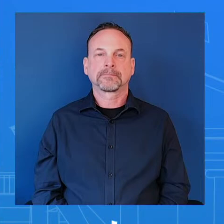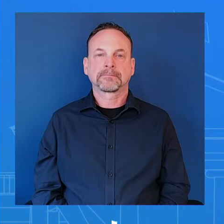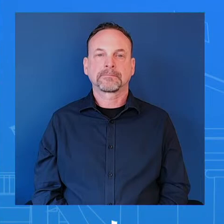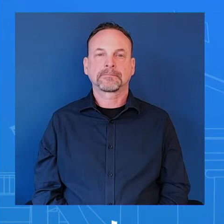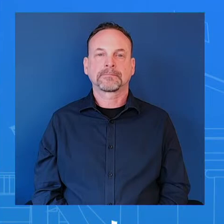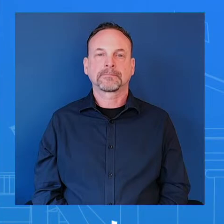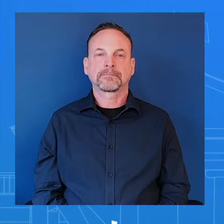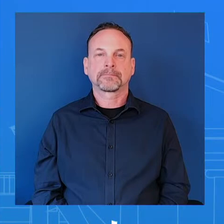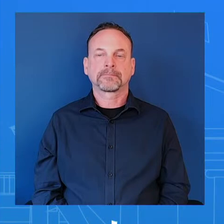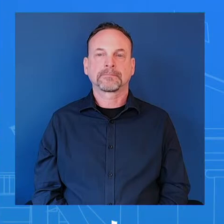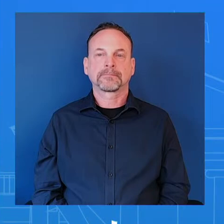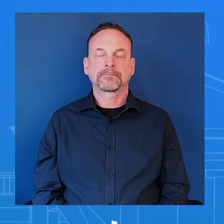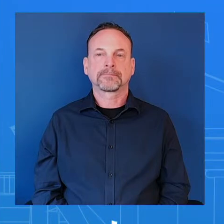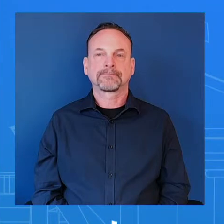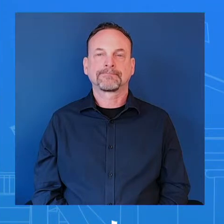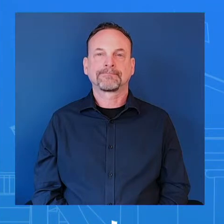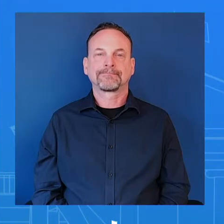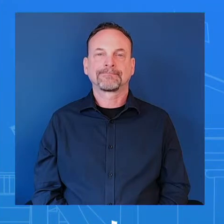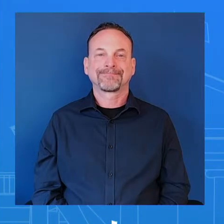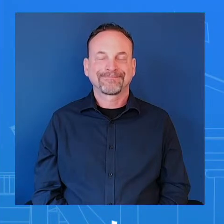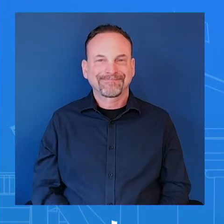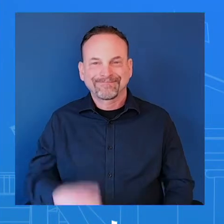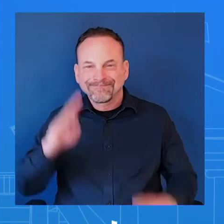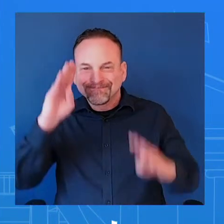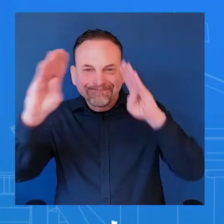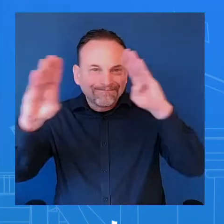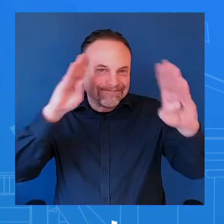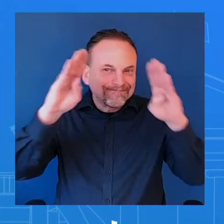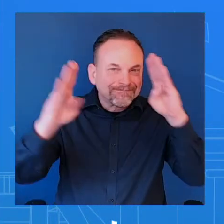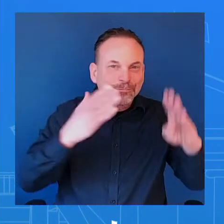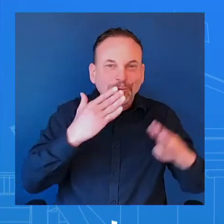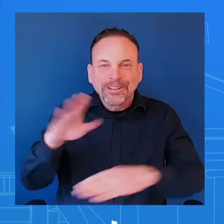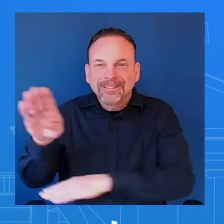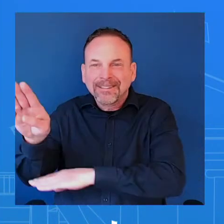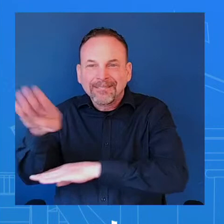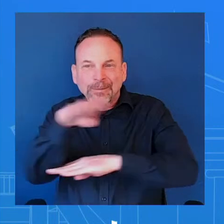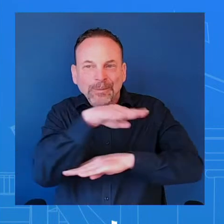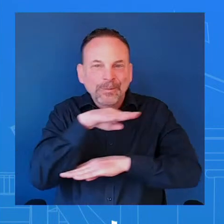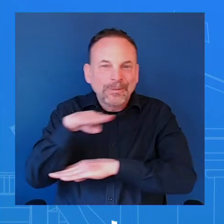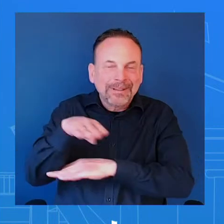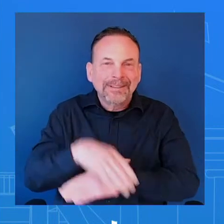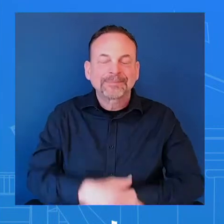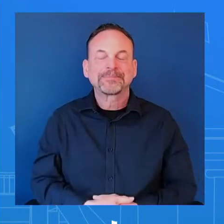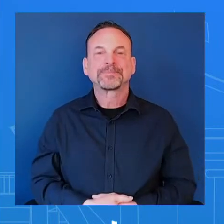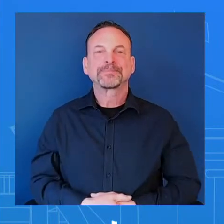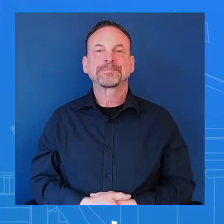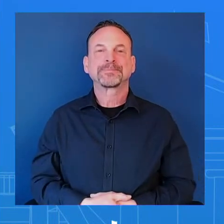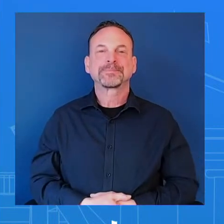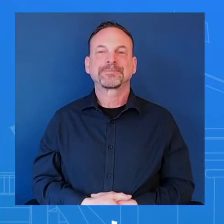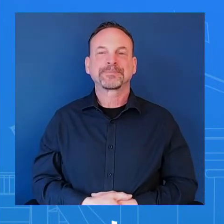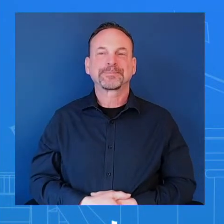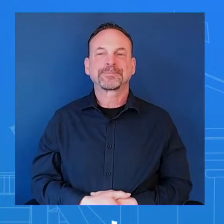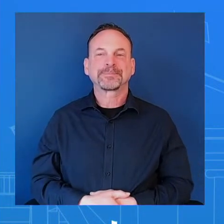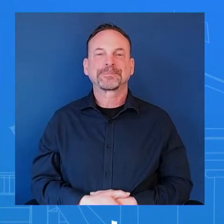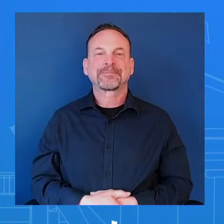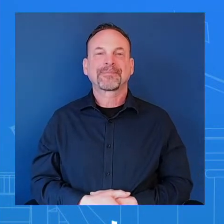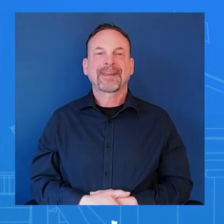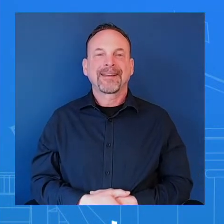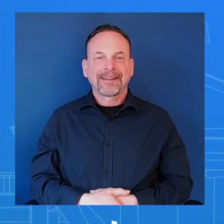Ms. Jean-Pierre: Good afternoon, everyone. The Press: Good afternoon. Ms. Jean-Pierre: Okay. I have one thing at the top, and then we'll get into Q&A.